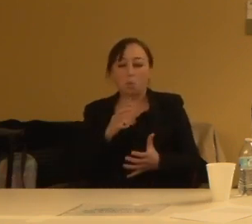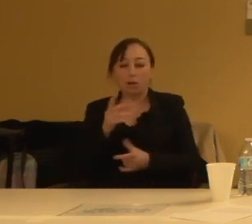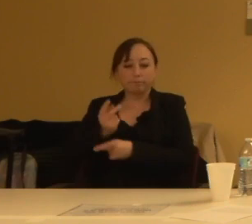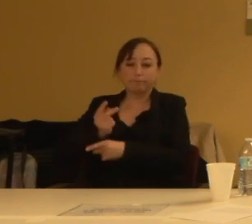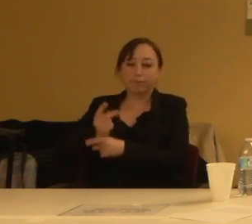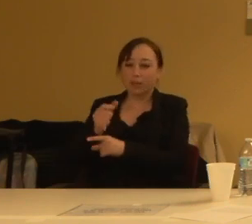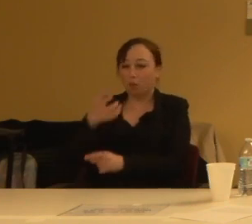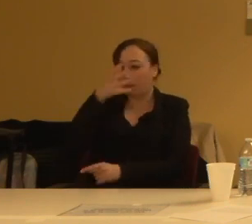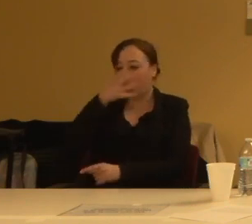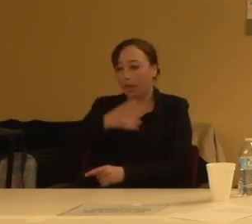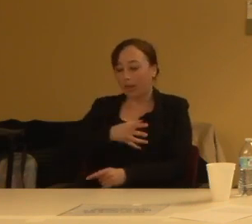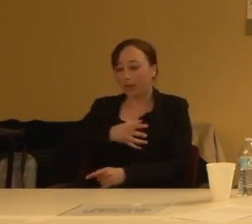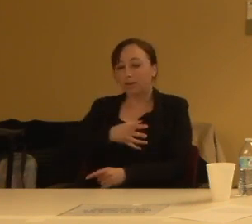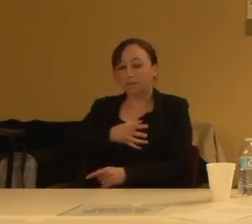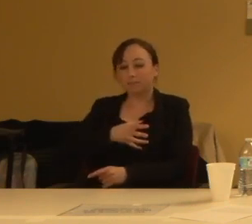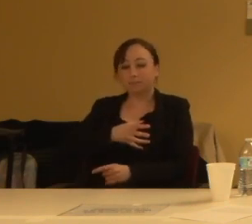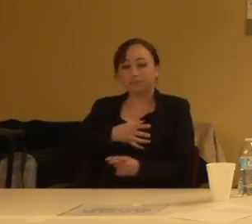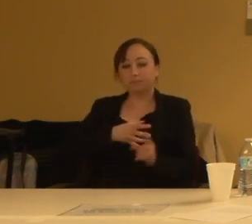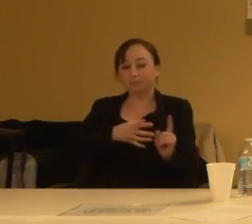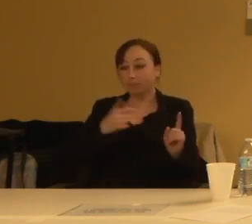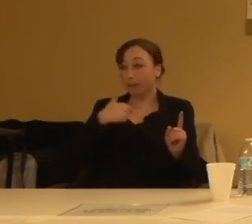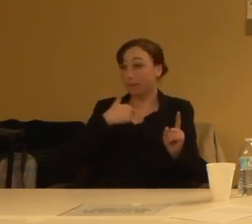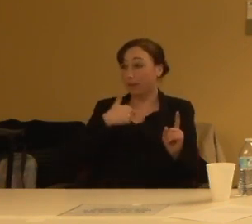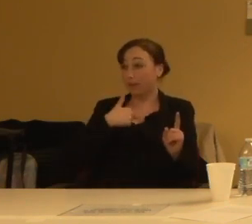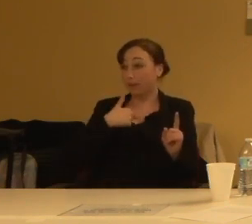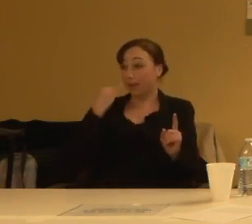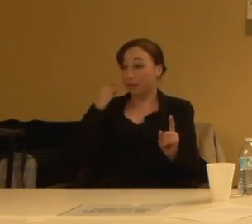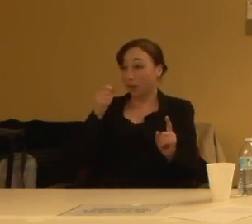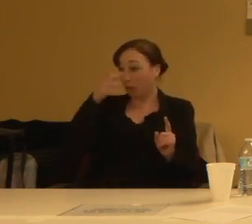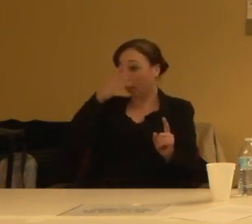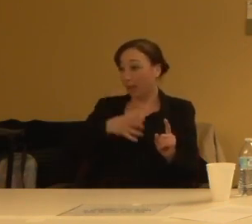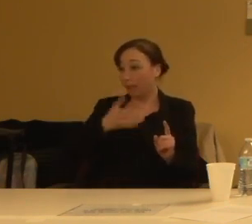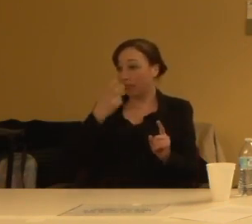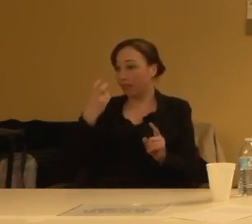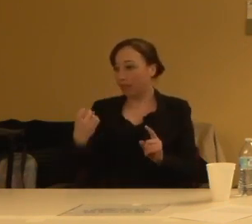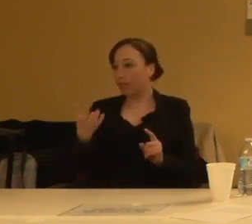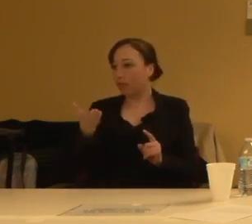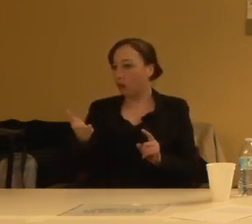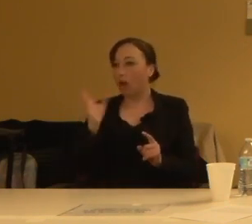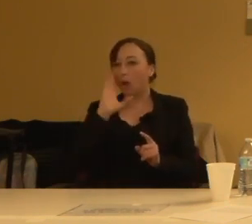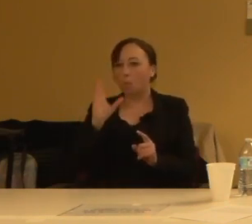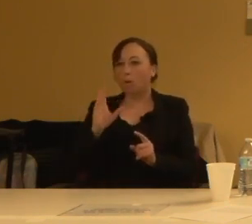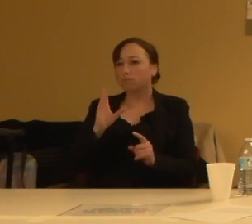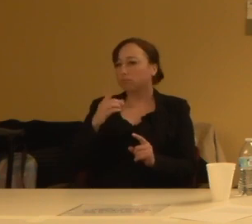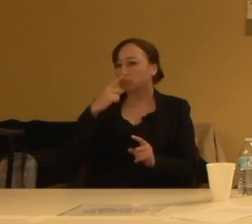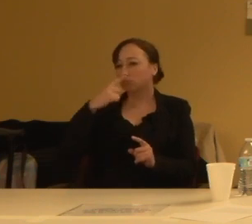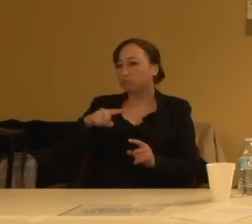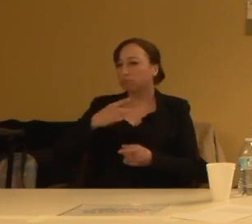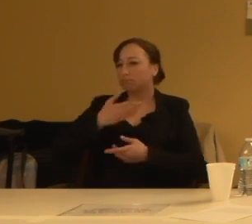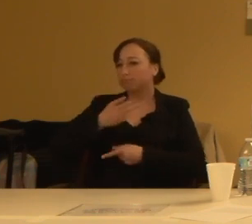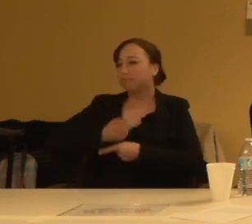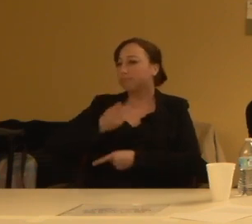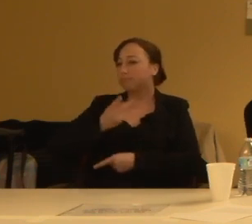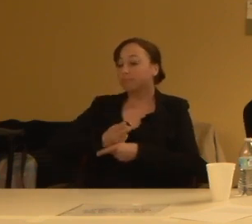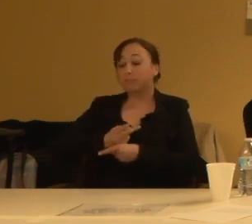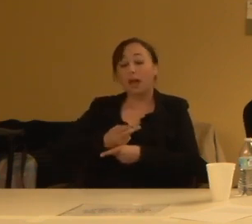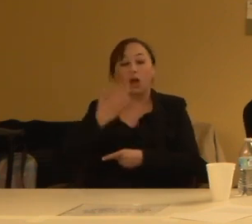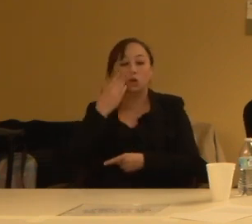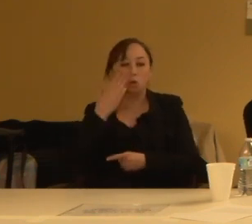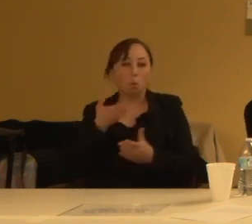And I will take care of another guy, if there's a guy in the room." And he was like, "I know this is very gendered and this is very sexist, but if I am surrounded by women,